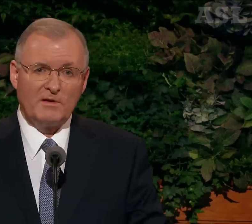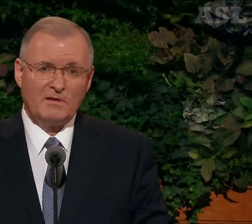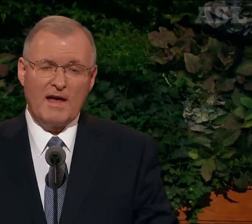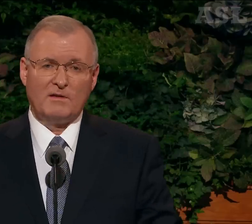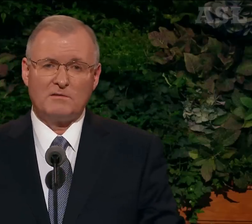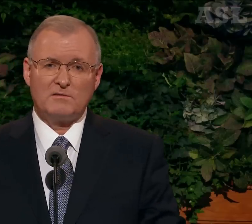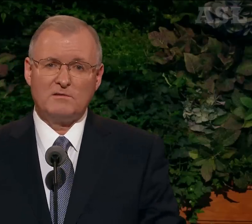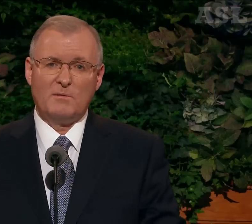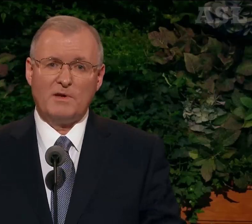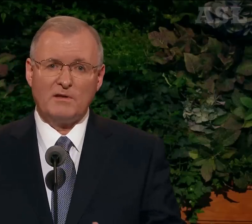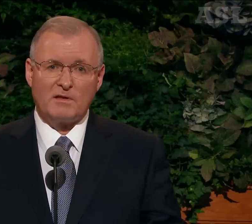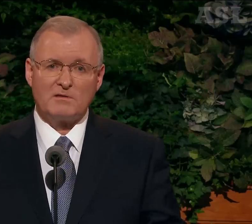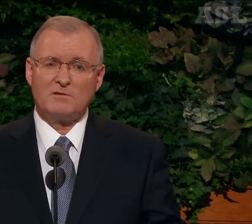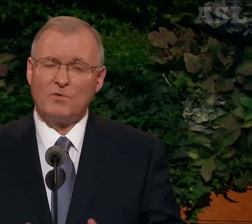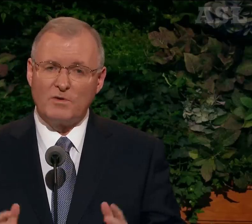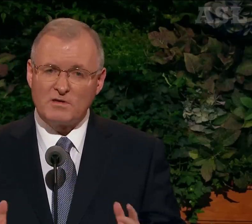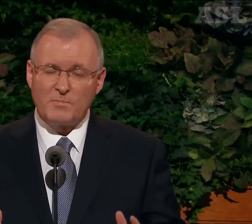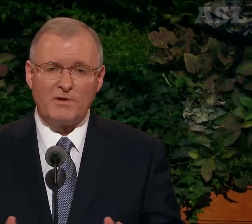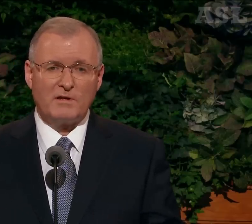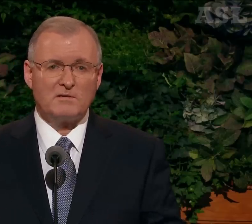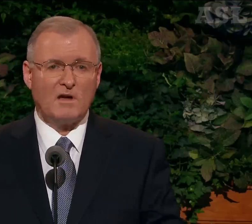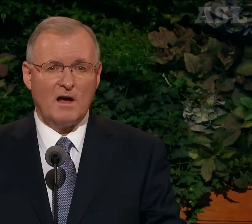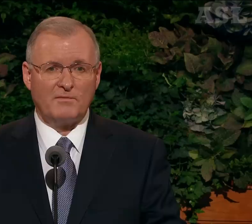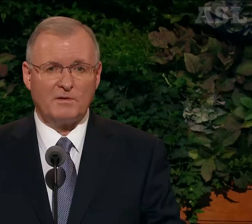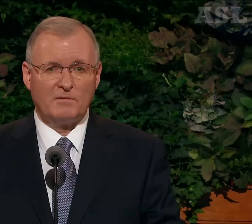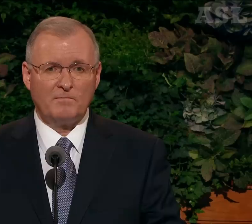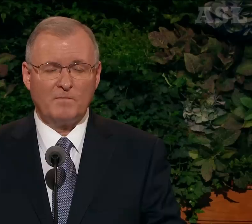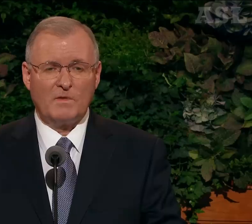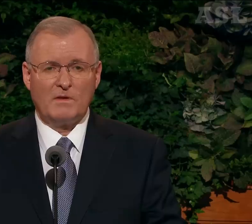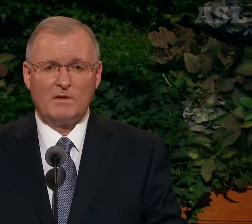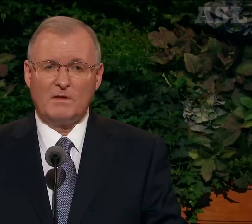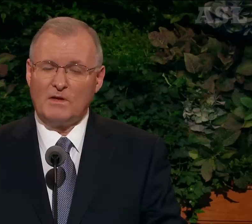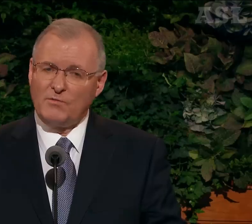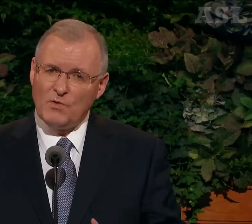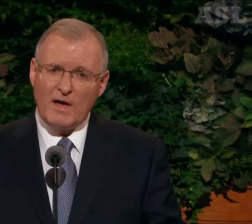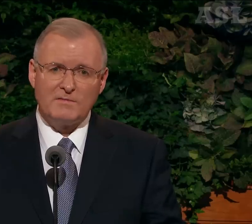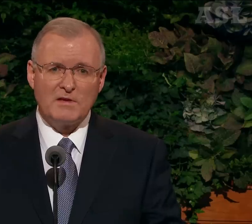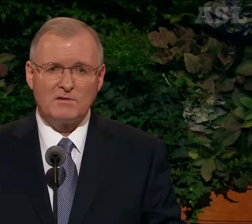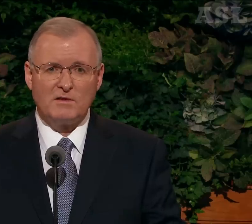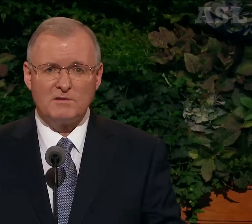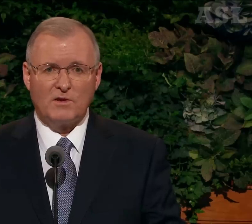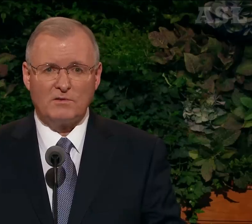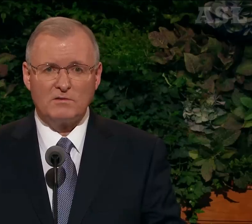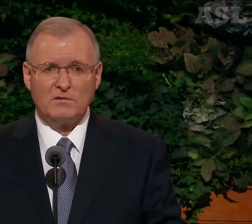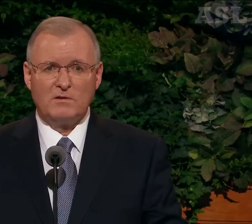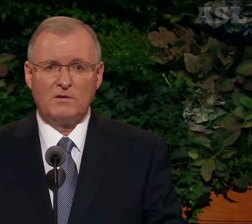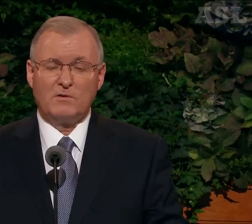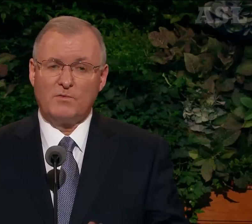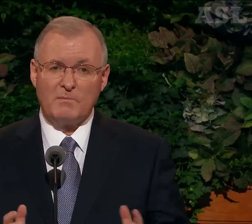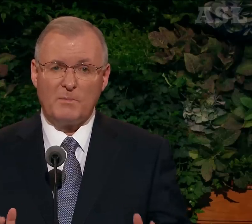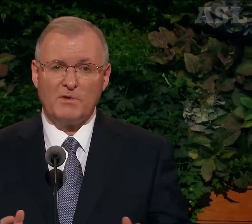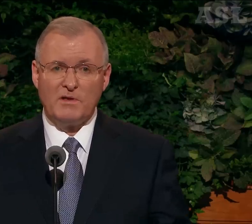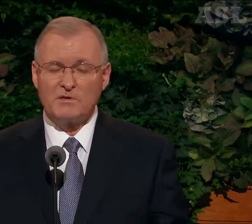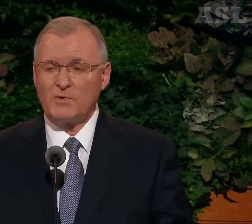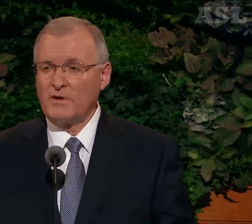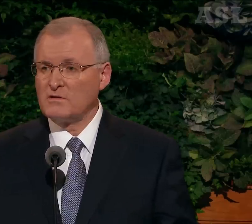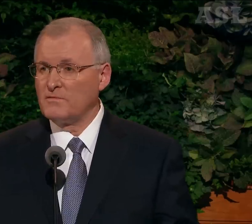OTHERS MAY FEEL THEY HAVE LIMITED TALENTS, ABILITIES, OR